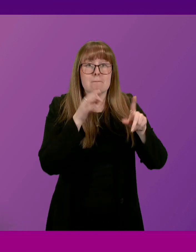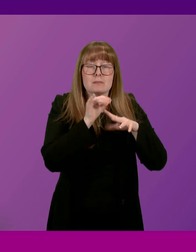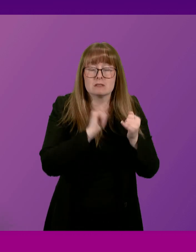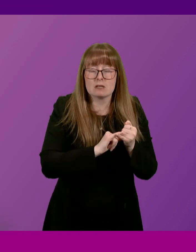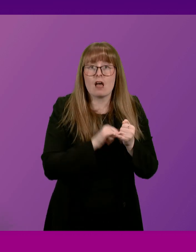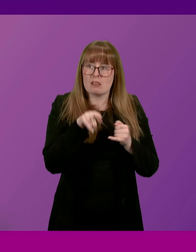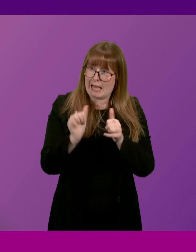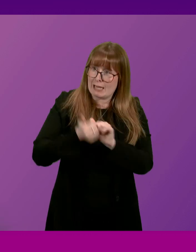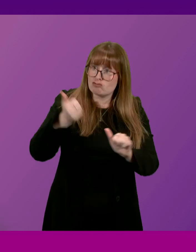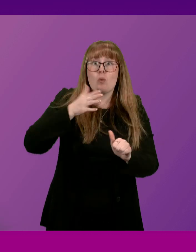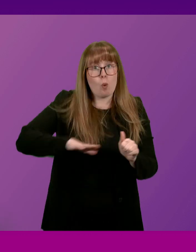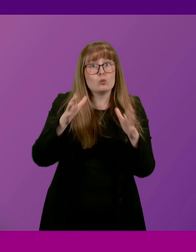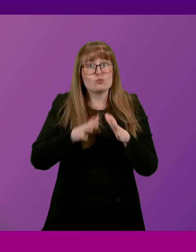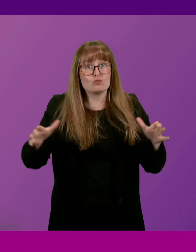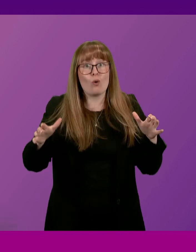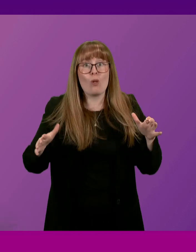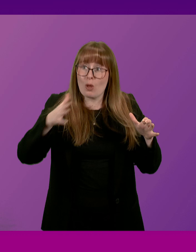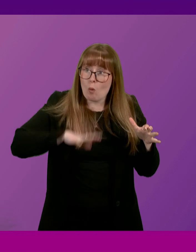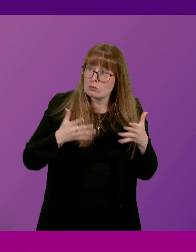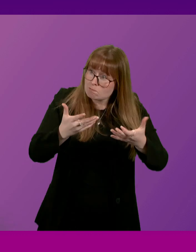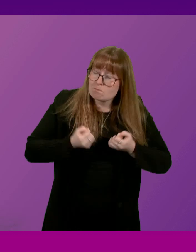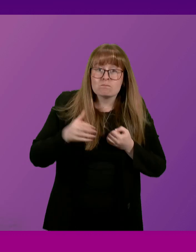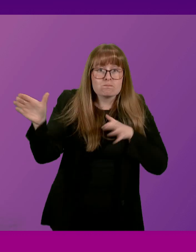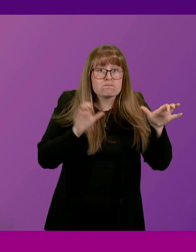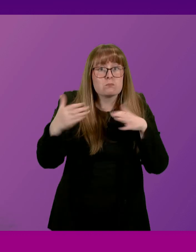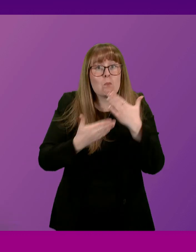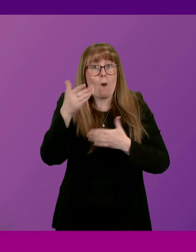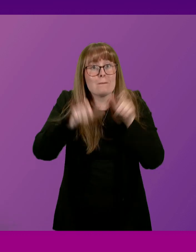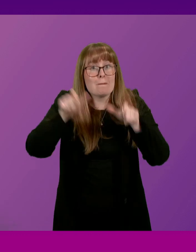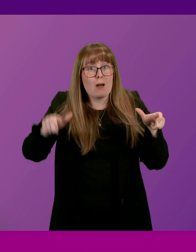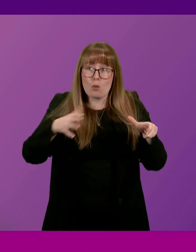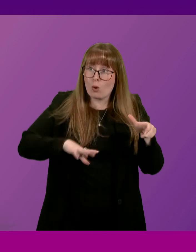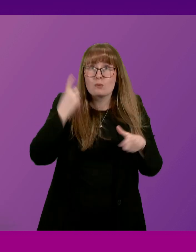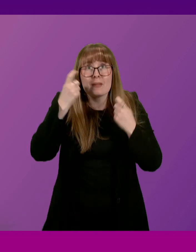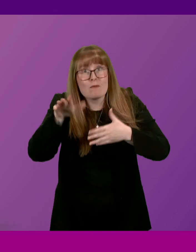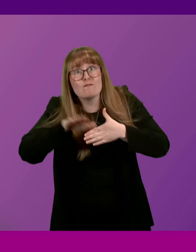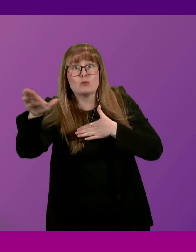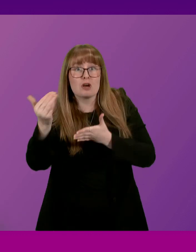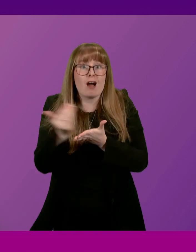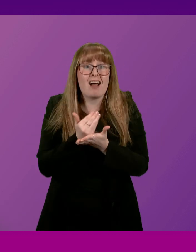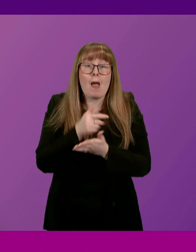that wants to grow, to take on more people and to invest for the future. People need help to make